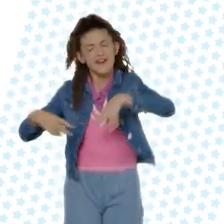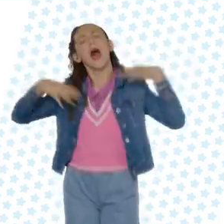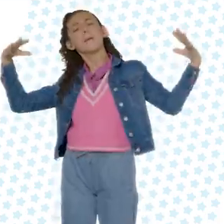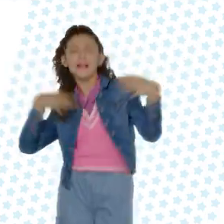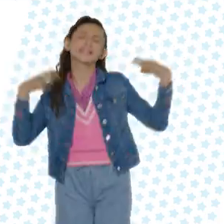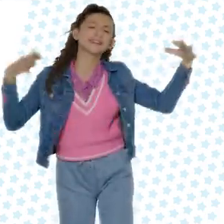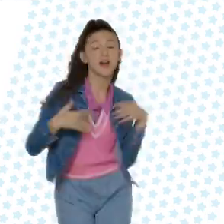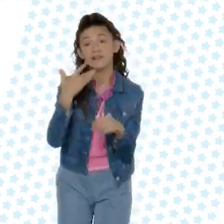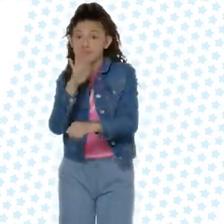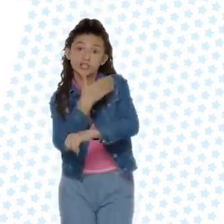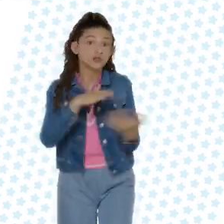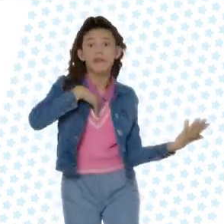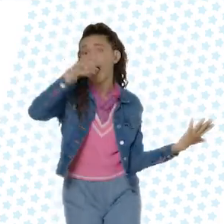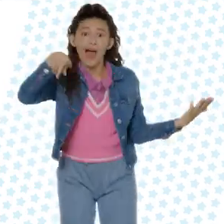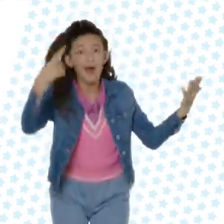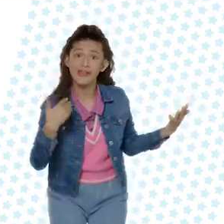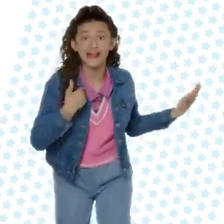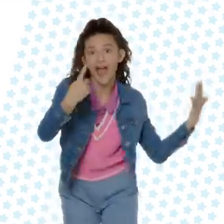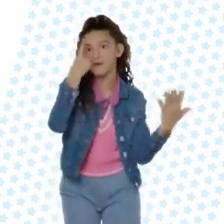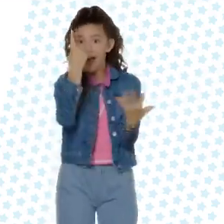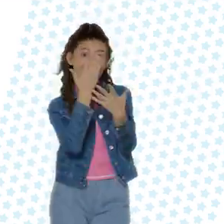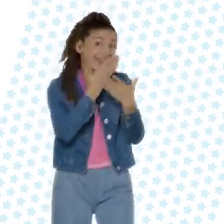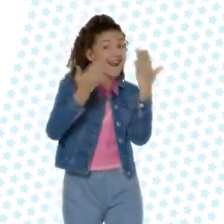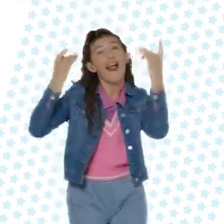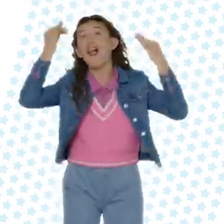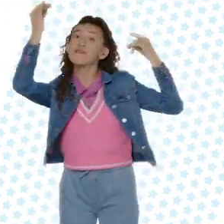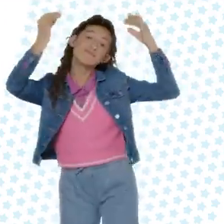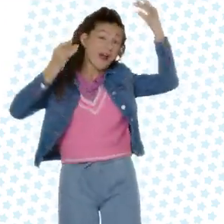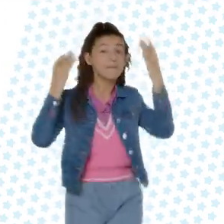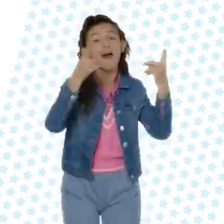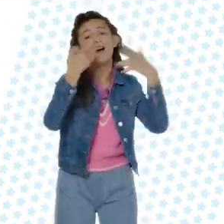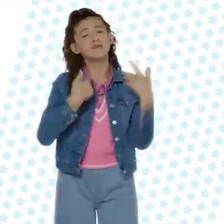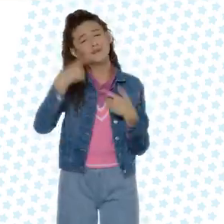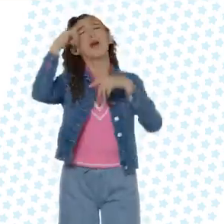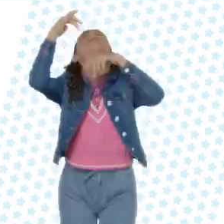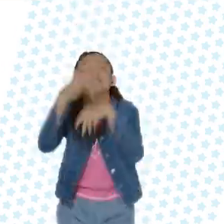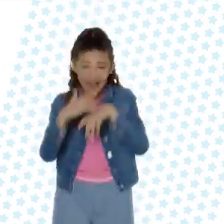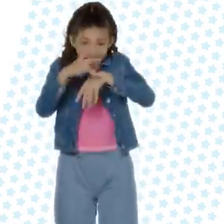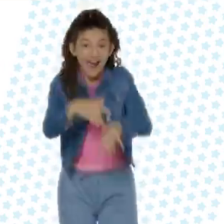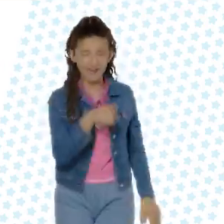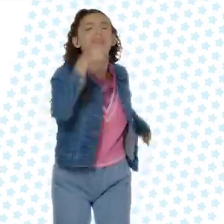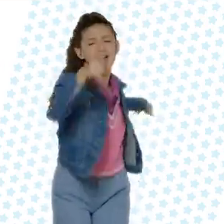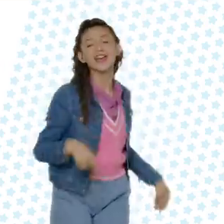I'm blasting our favorite tunes I only got one thing on my mind You got me stuck on the thought of you